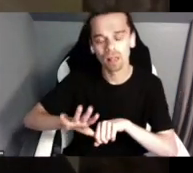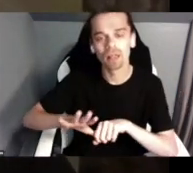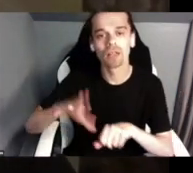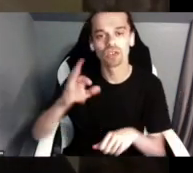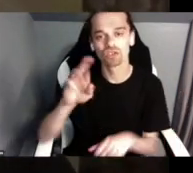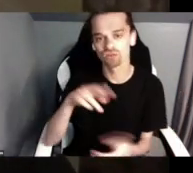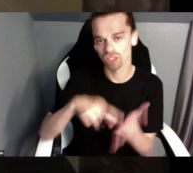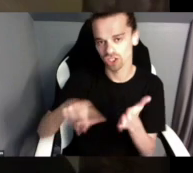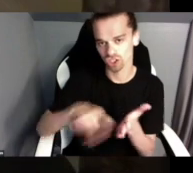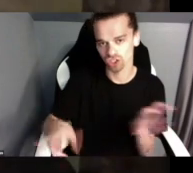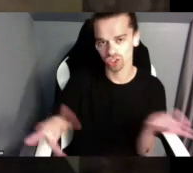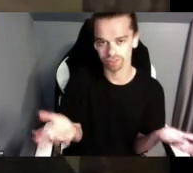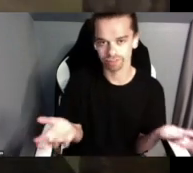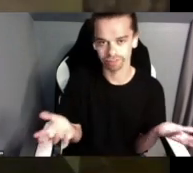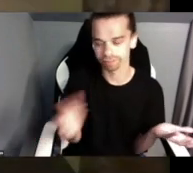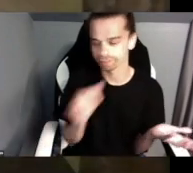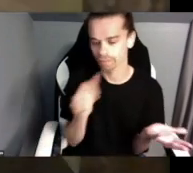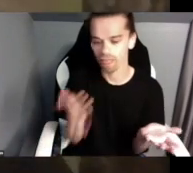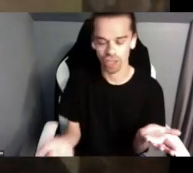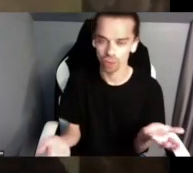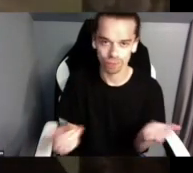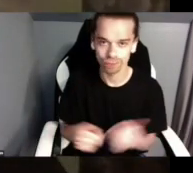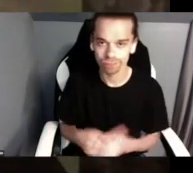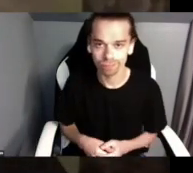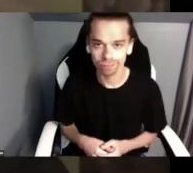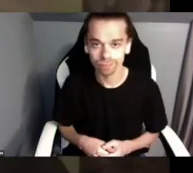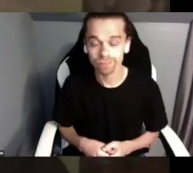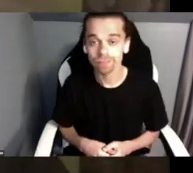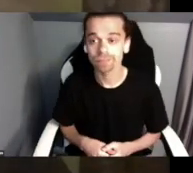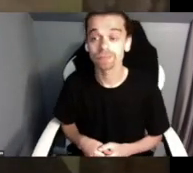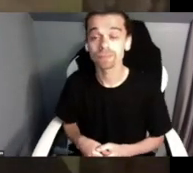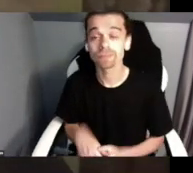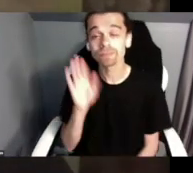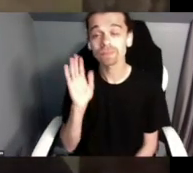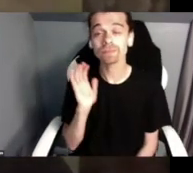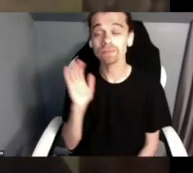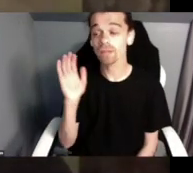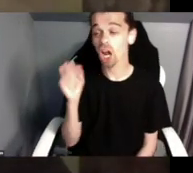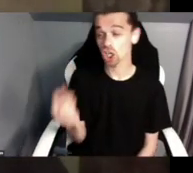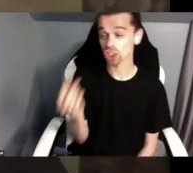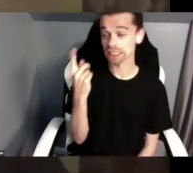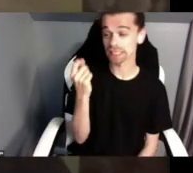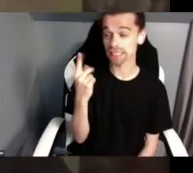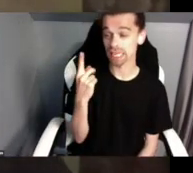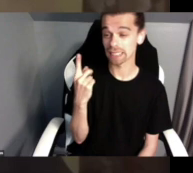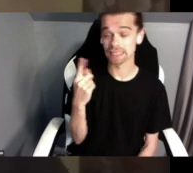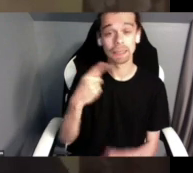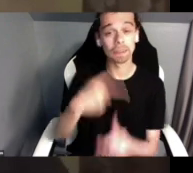well founded understandings that are peer reviewed on the impacts